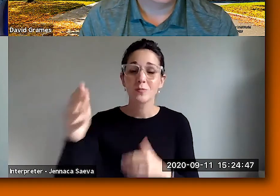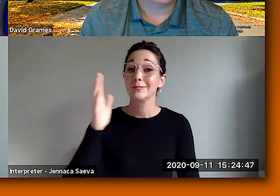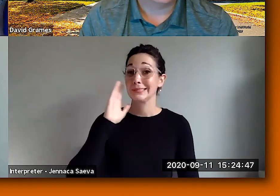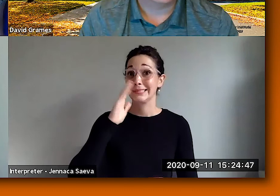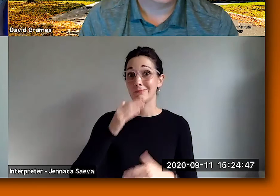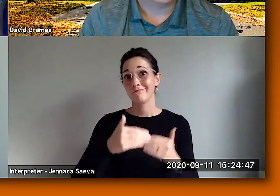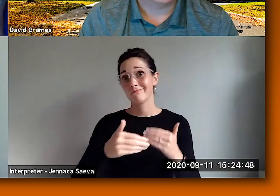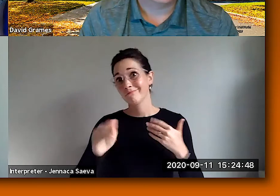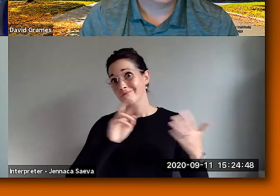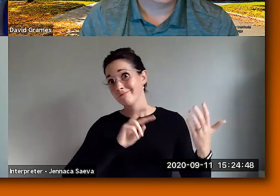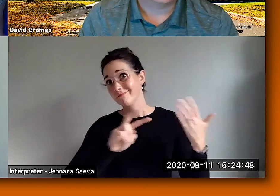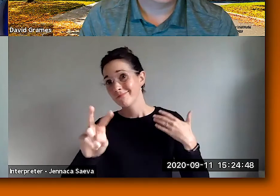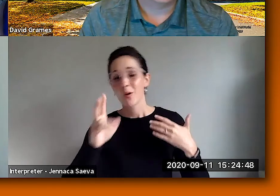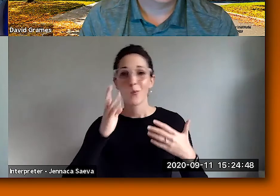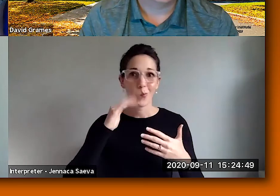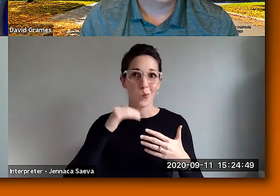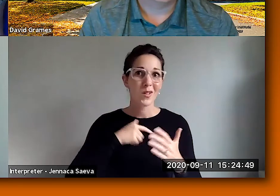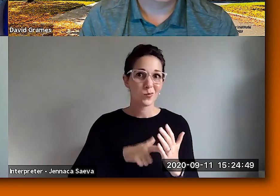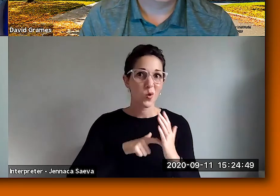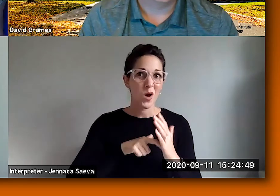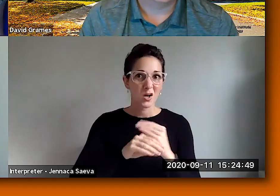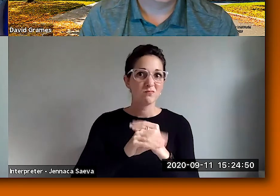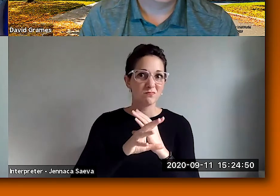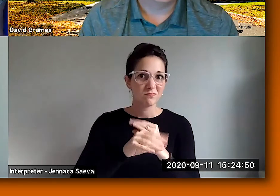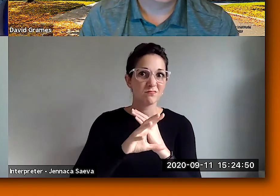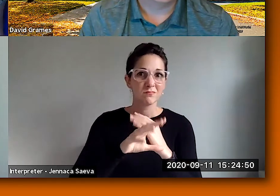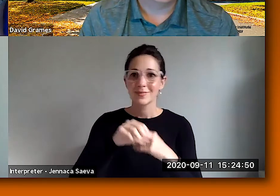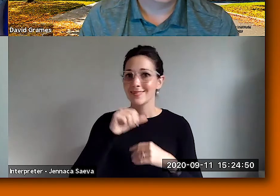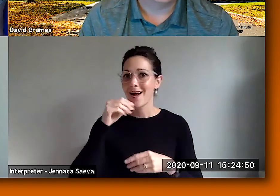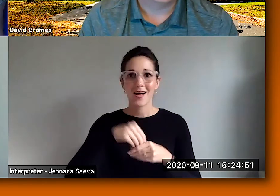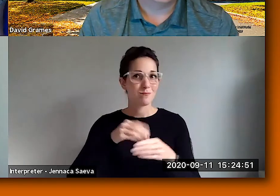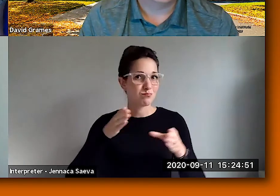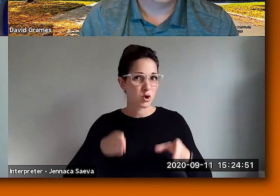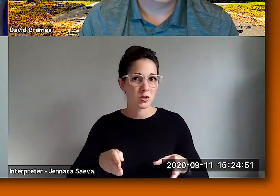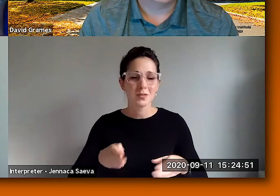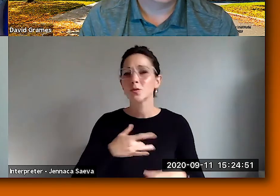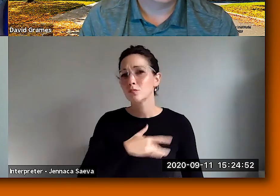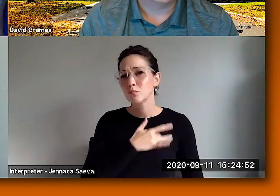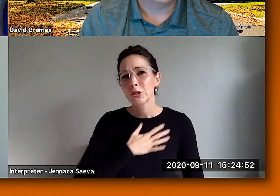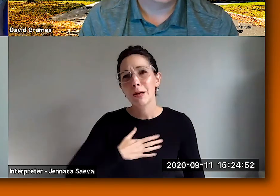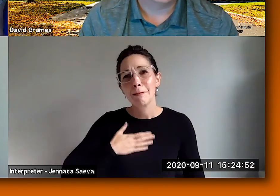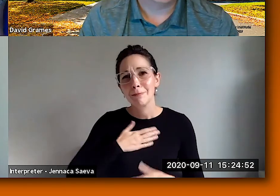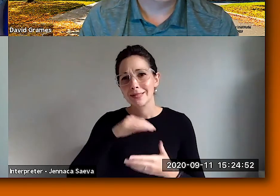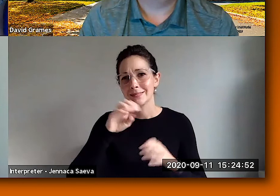we will be communicating via Zoom, so I would really appreciate it if everyone can fill out the evaluation.